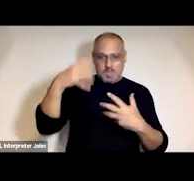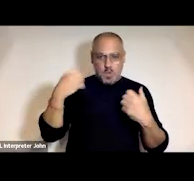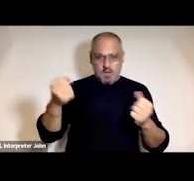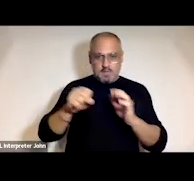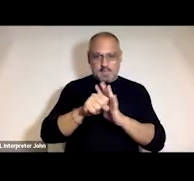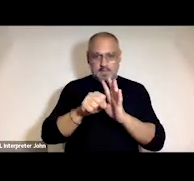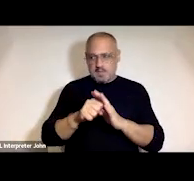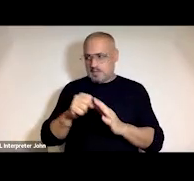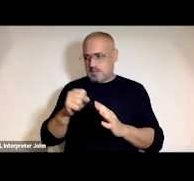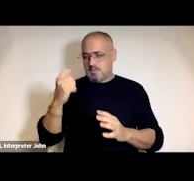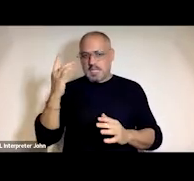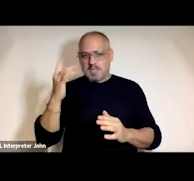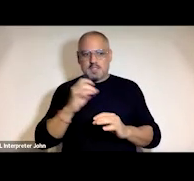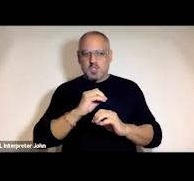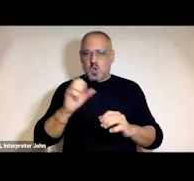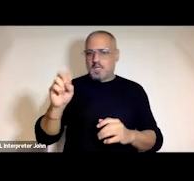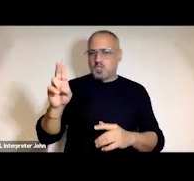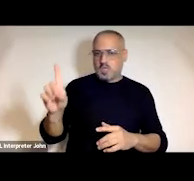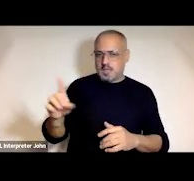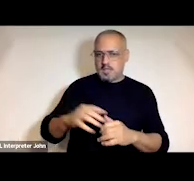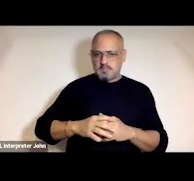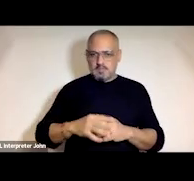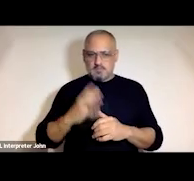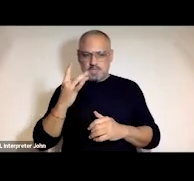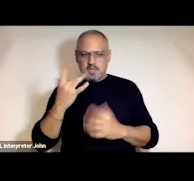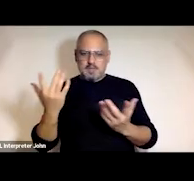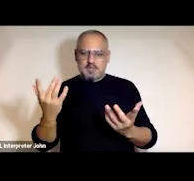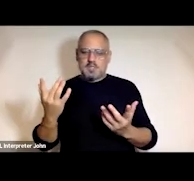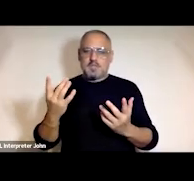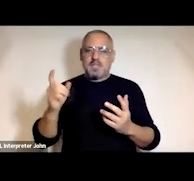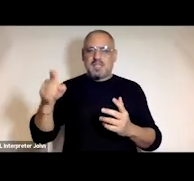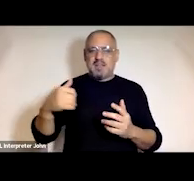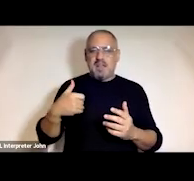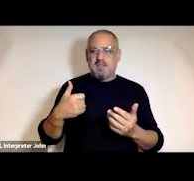in the absence of substance use. Because a person you need to try to help prove...